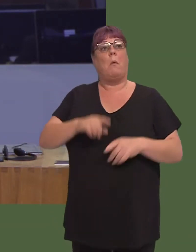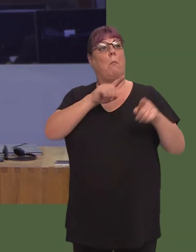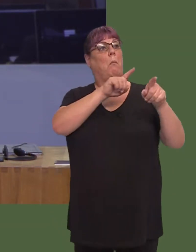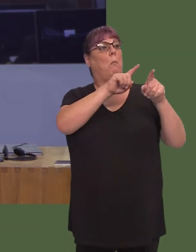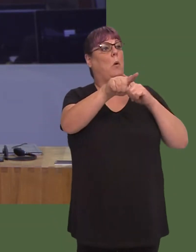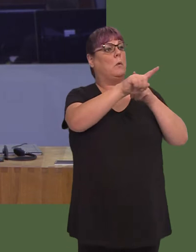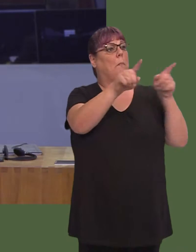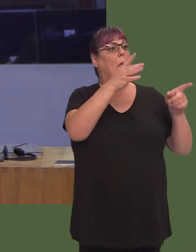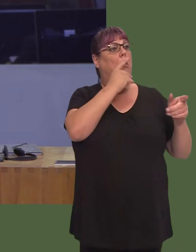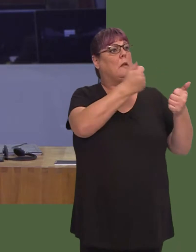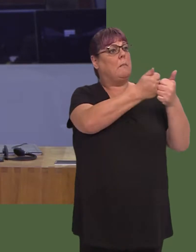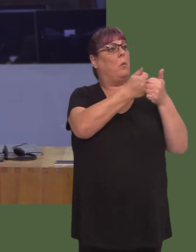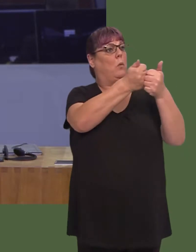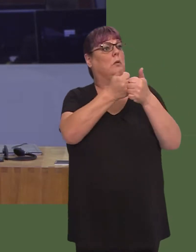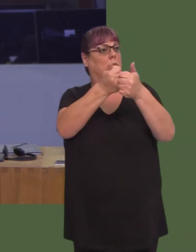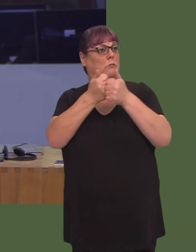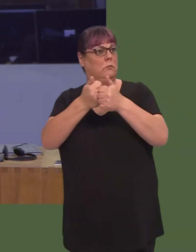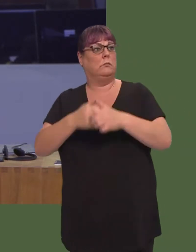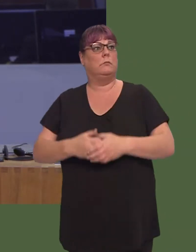of consistent underfunding, downgrading and neglect on behalf of your Welsh Government.